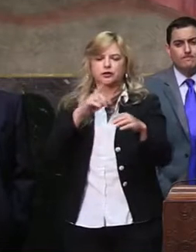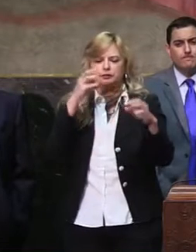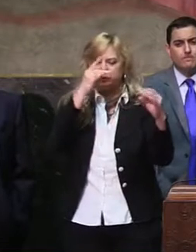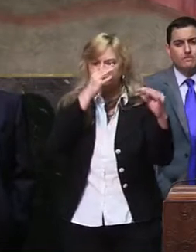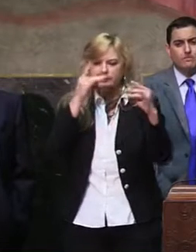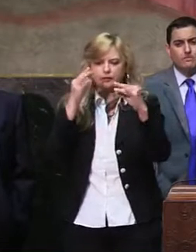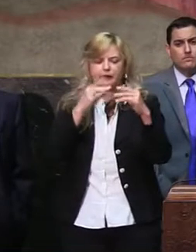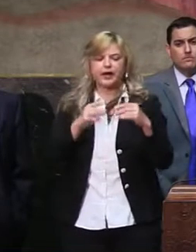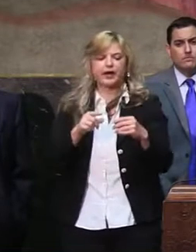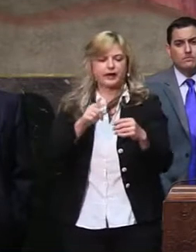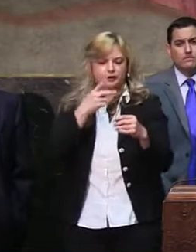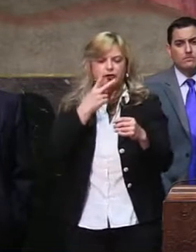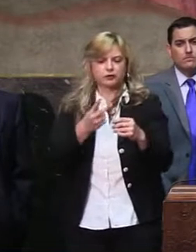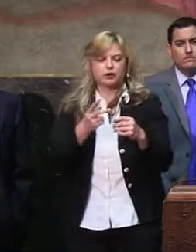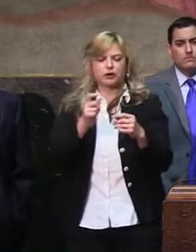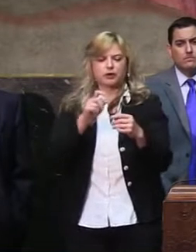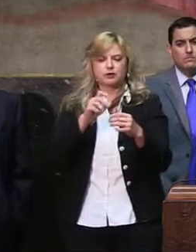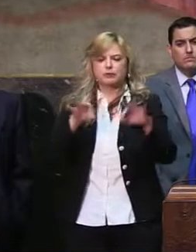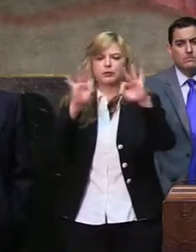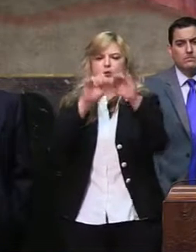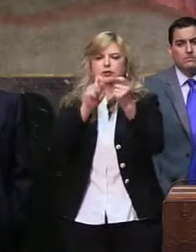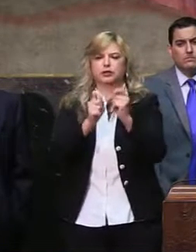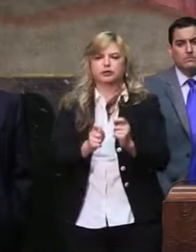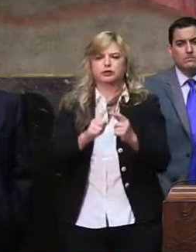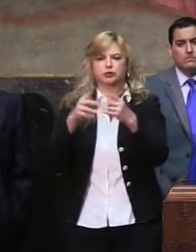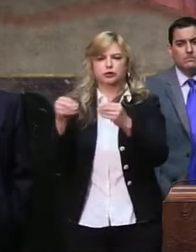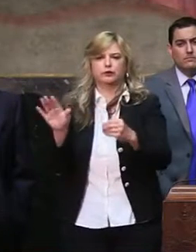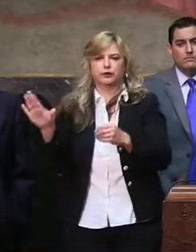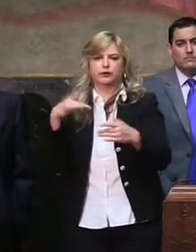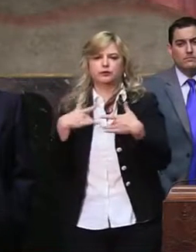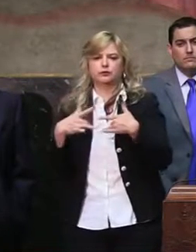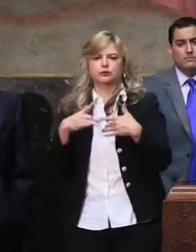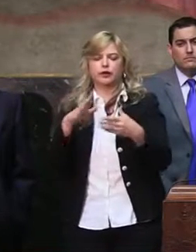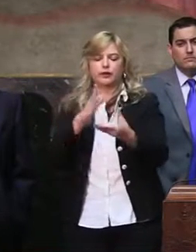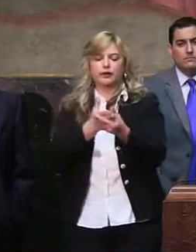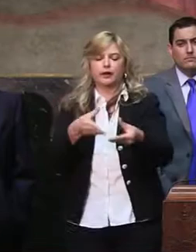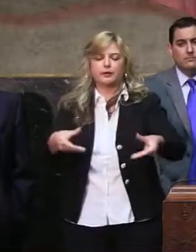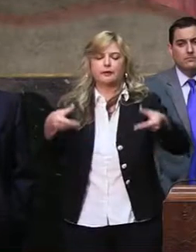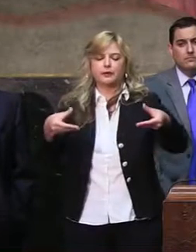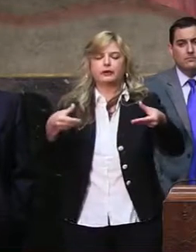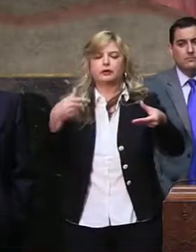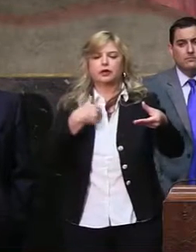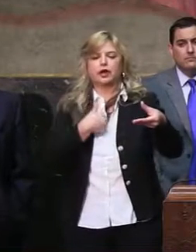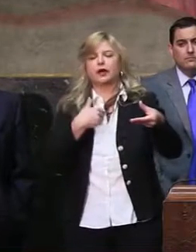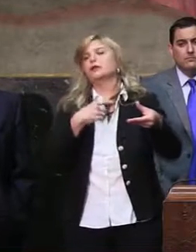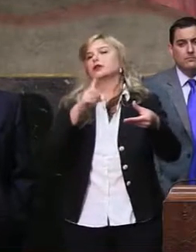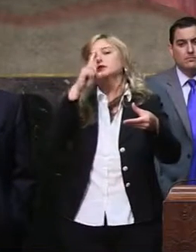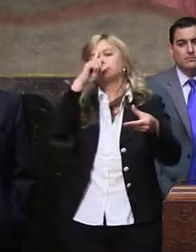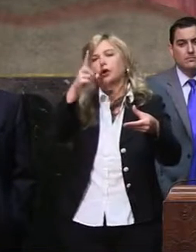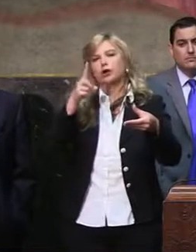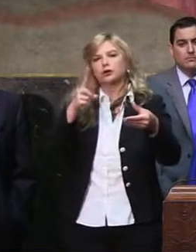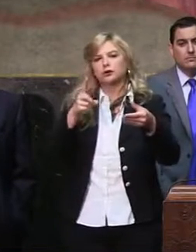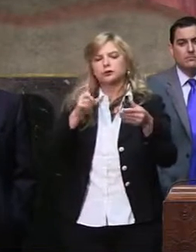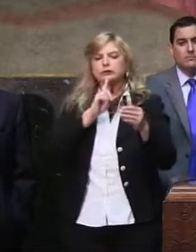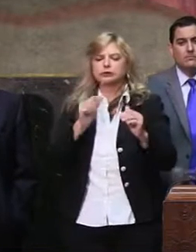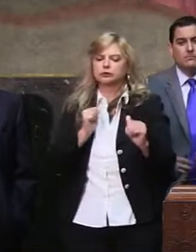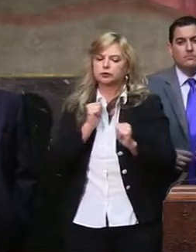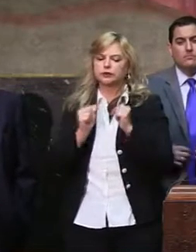concerns this compromise package contains smart aggressive reforms that will certainly improve public safety